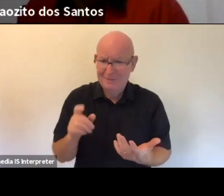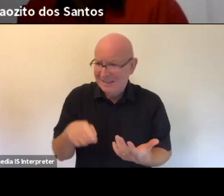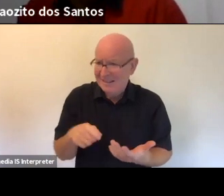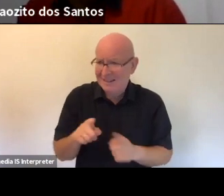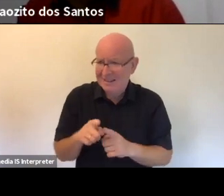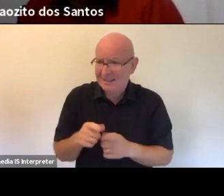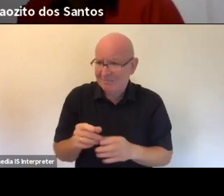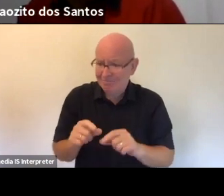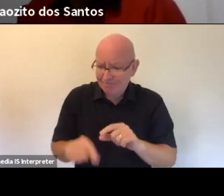choose to be…